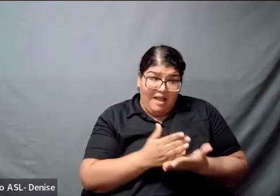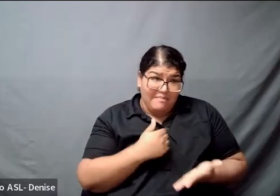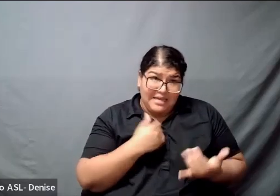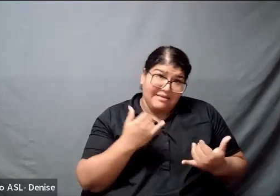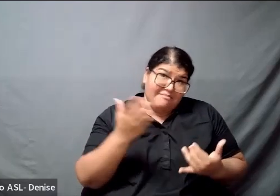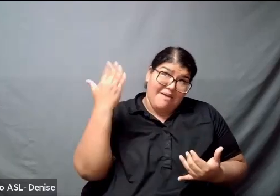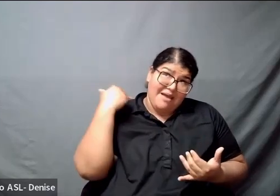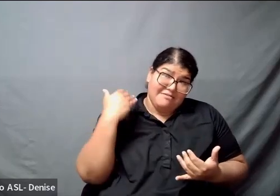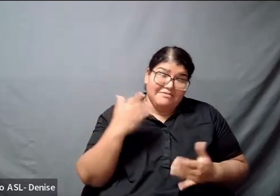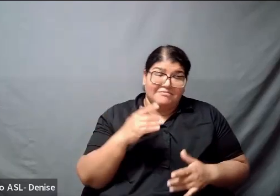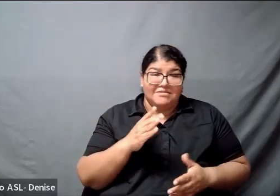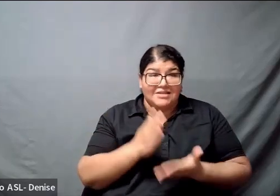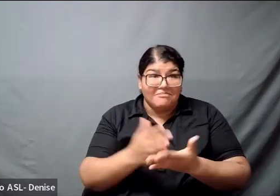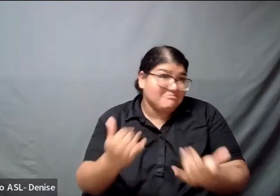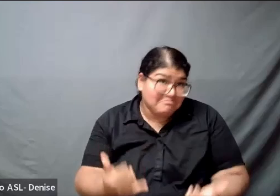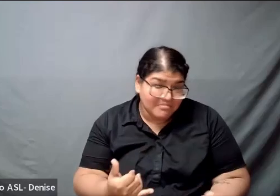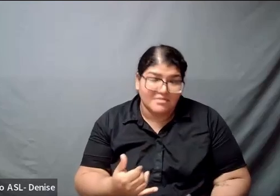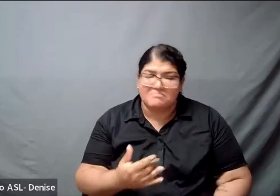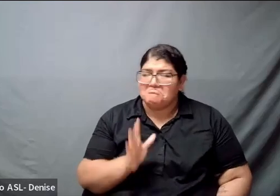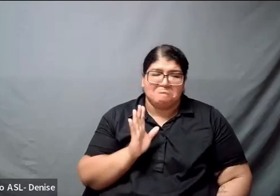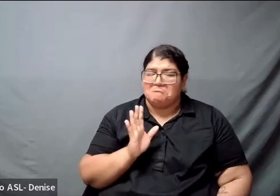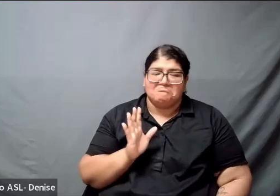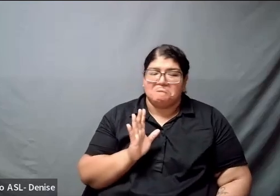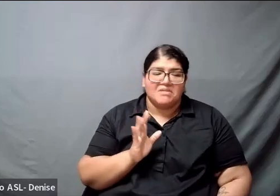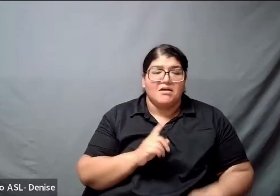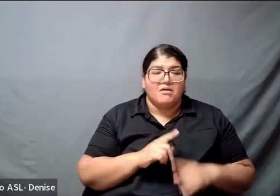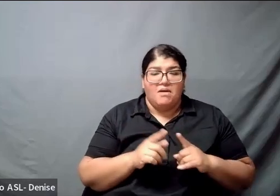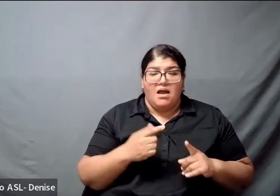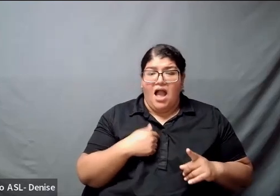And I'm not the only one who does thinks this is that if they're going to